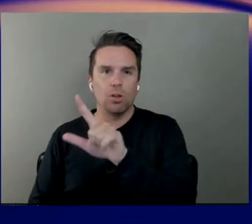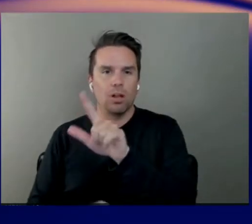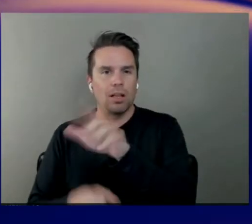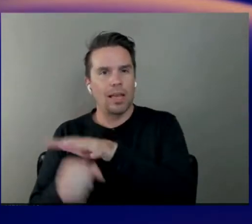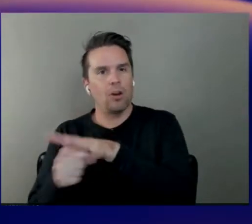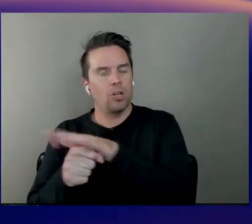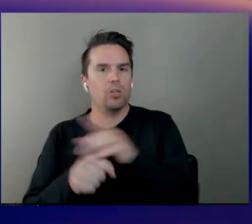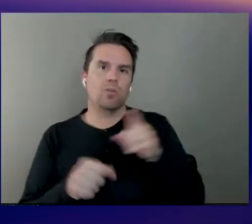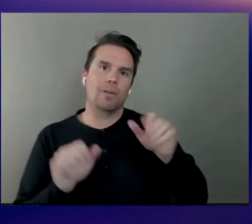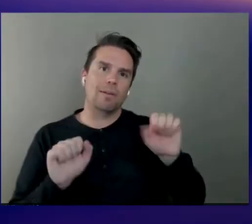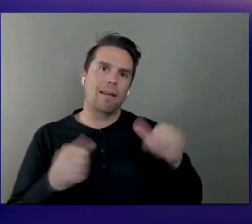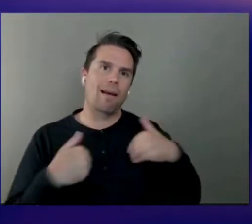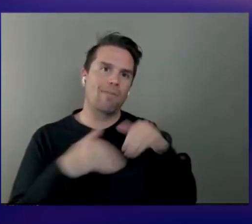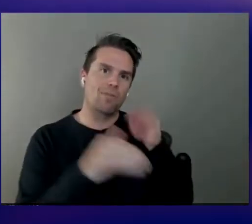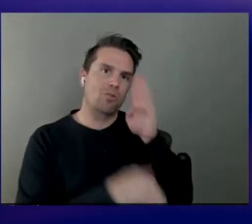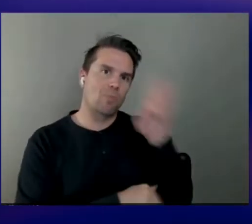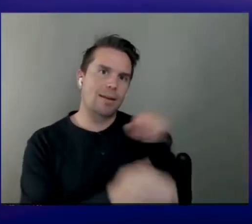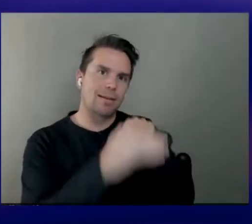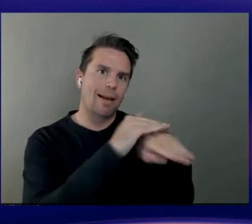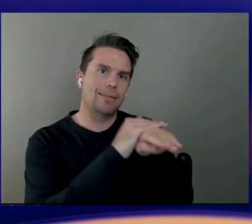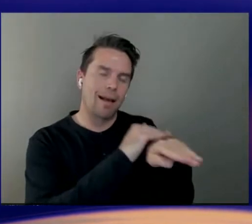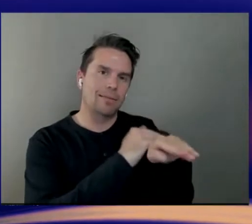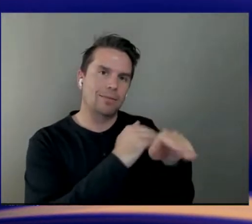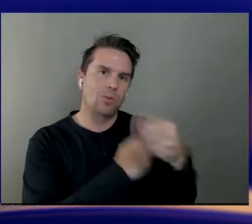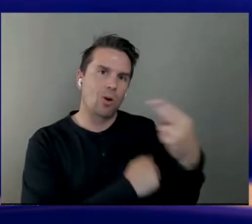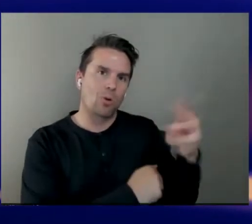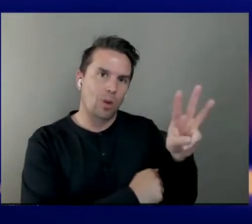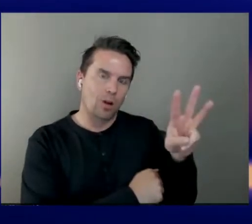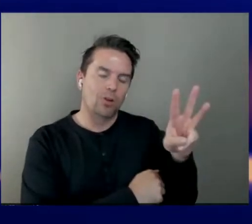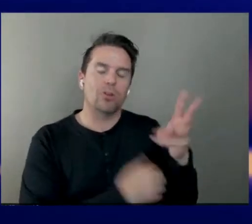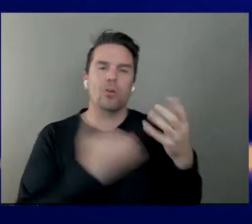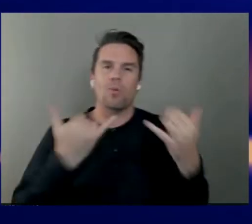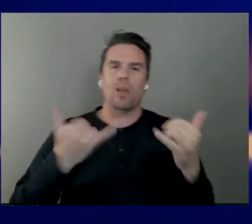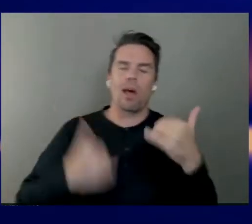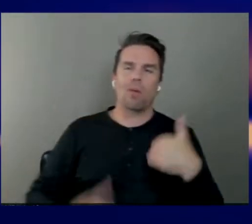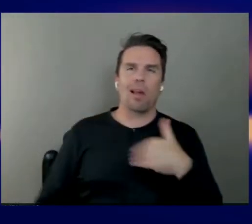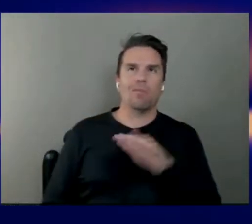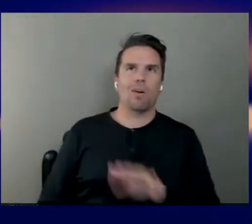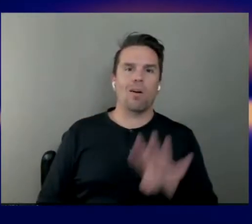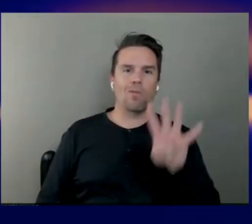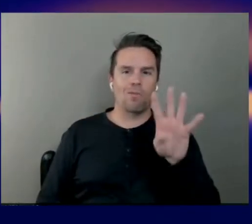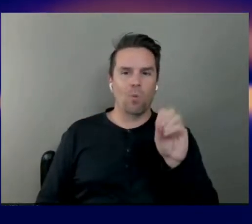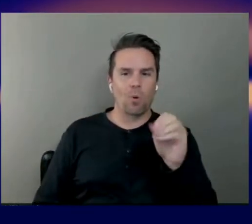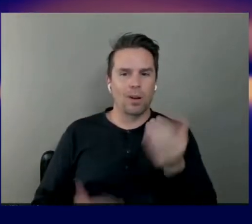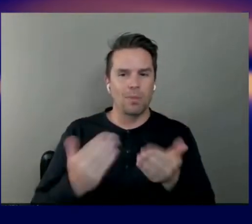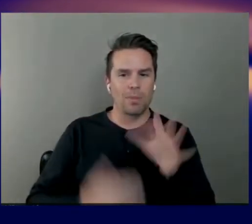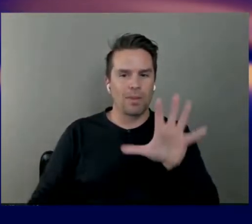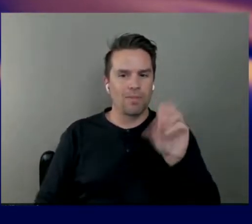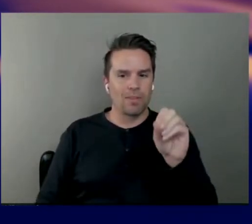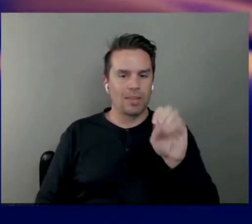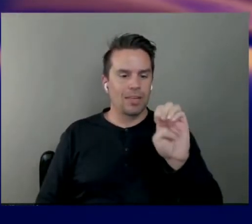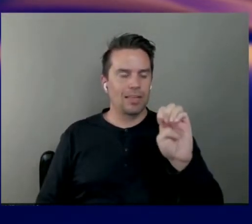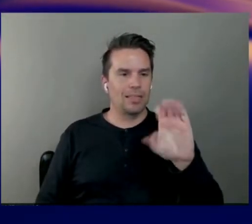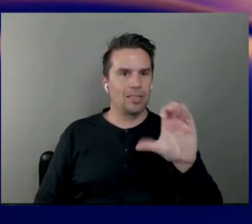So today they're actually over 40, I think we're just about to push 50 EC2 instances that are bare metal instances.